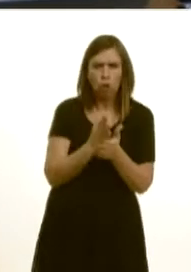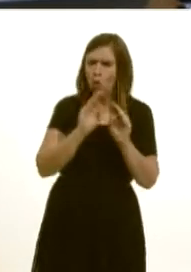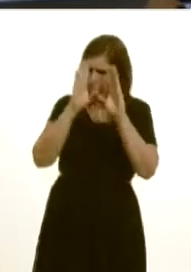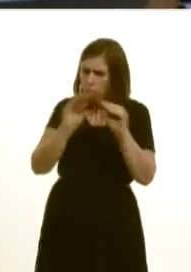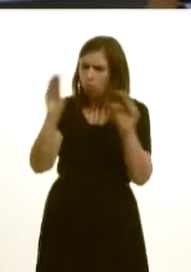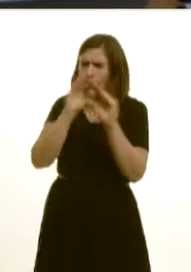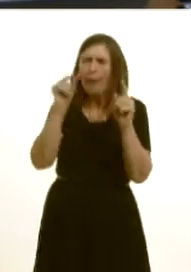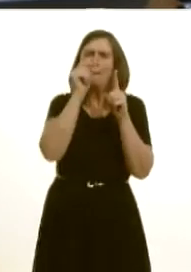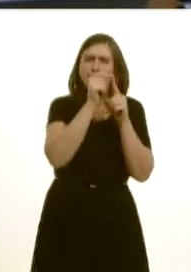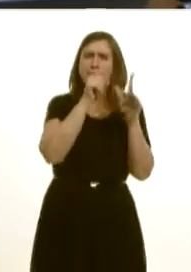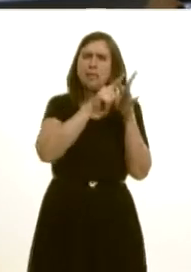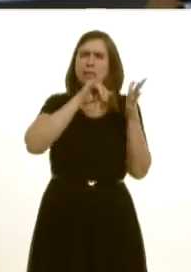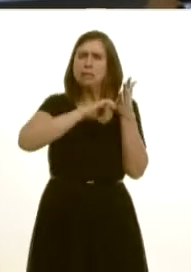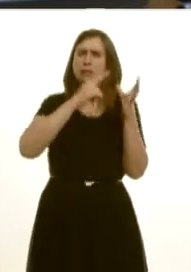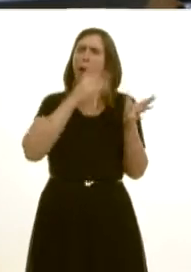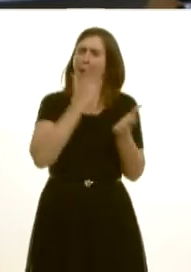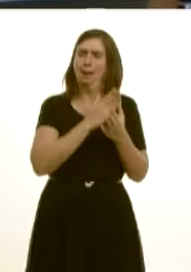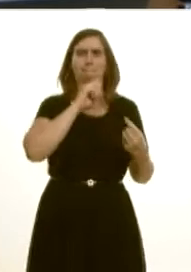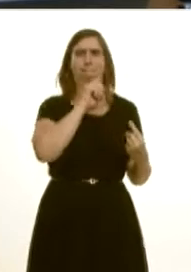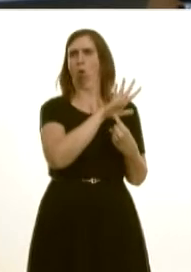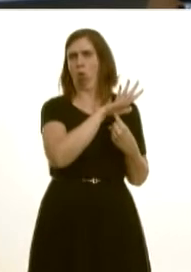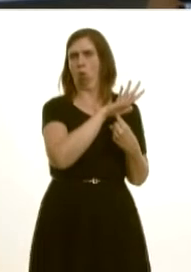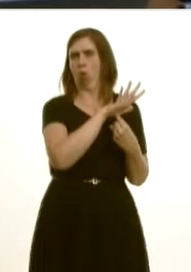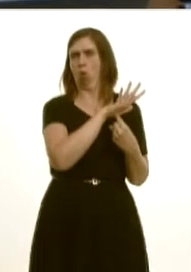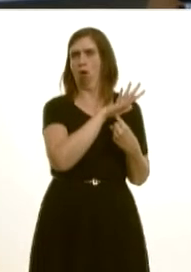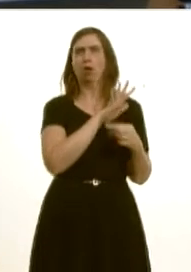That is a fundamental message. It is not something that is a sideline. It is important in terms